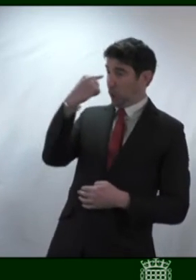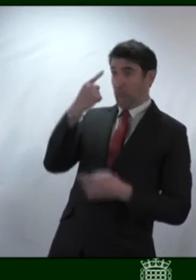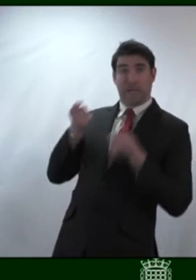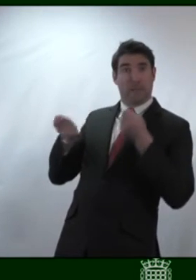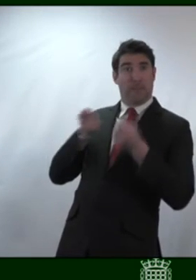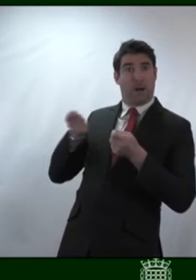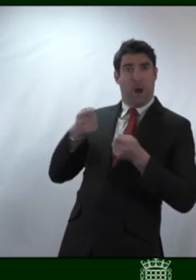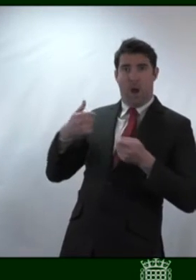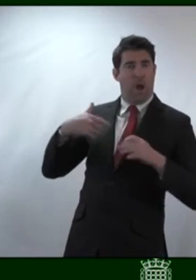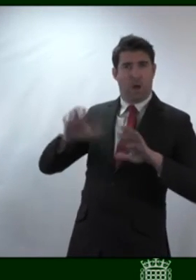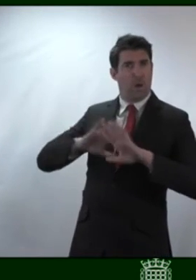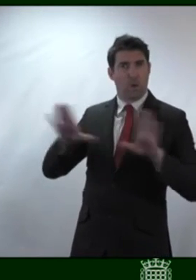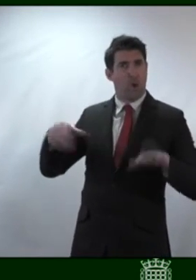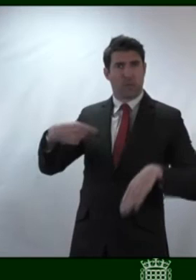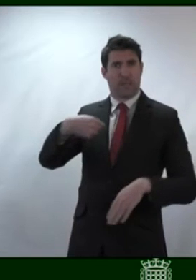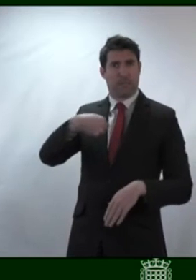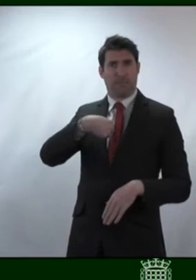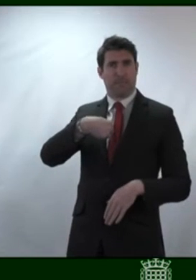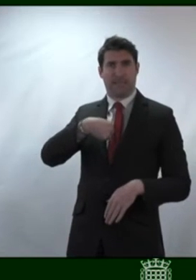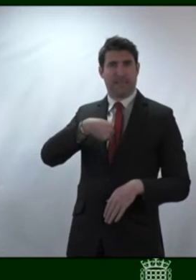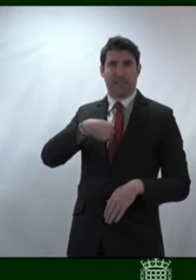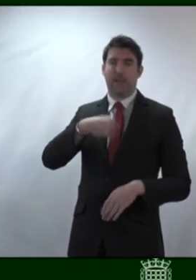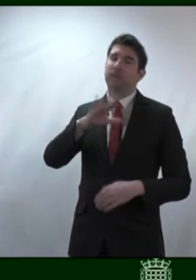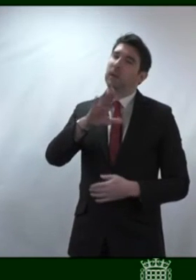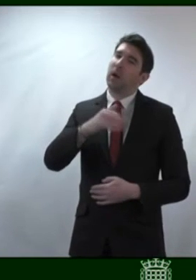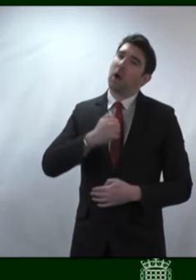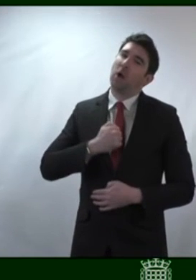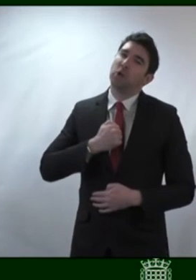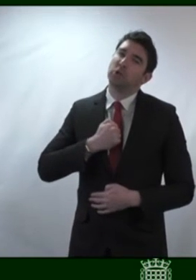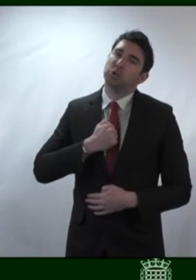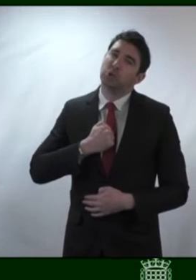My apologies, Mr Speaker. I am obviously addressing my question to the Prime Minister.